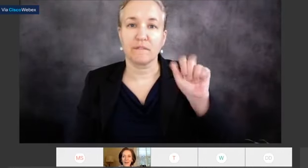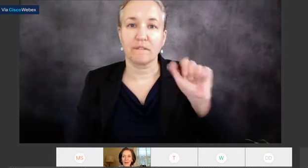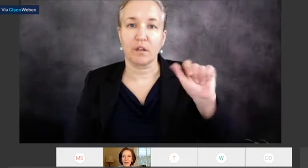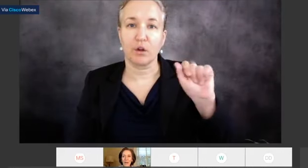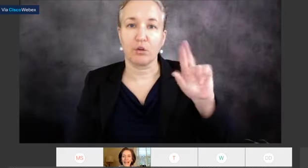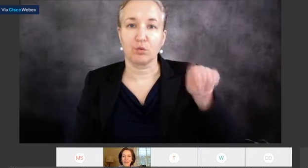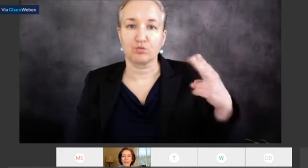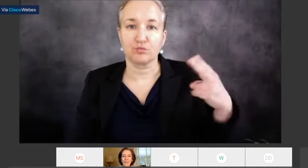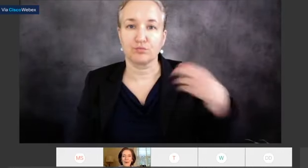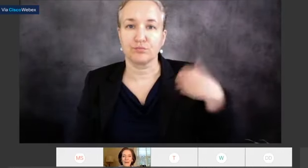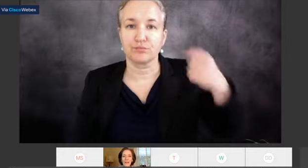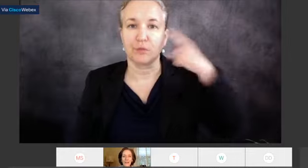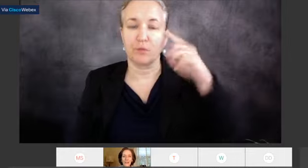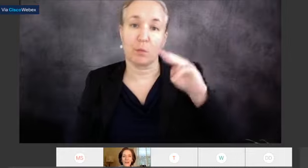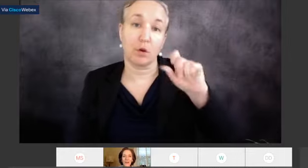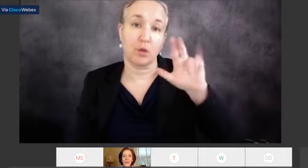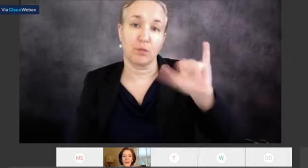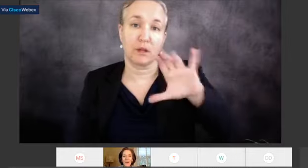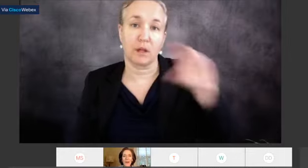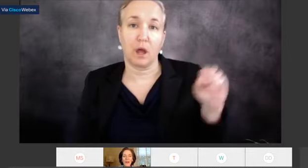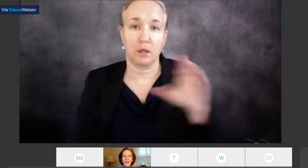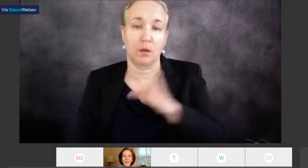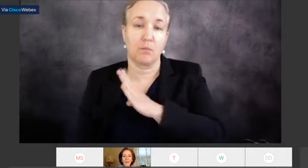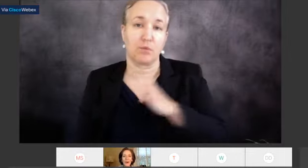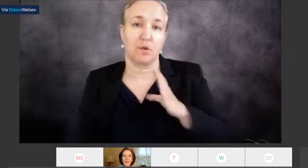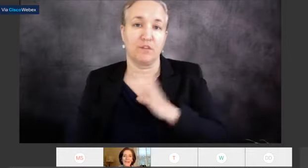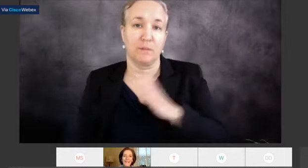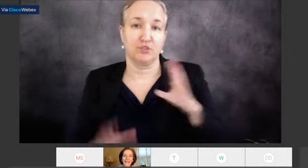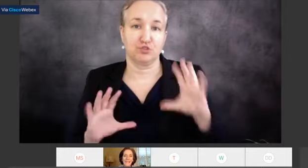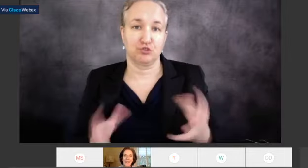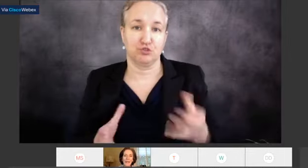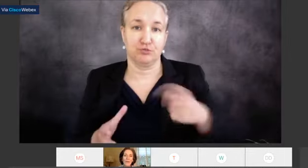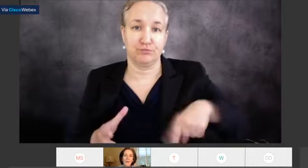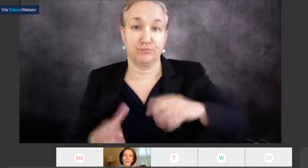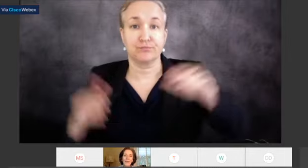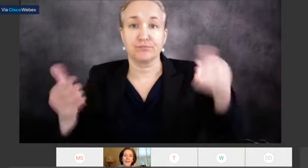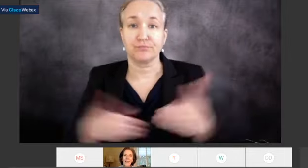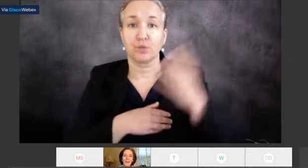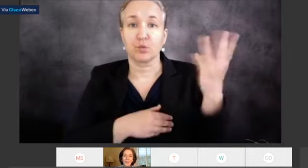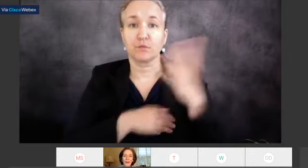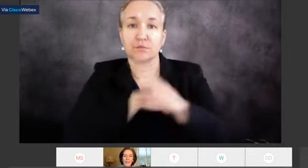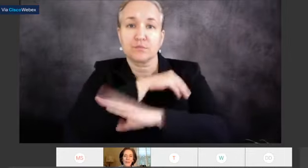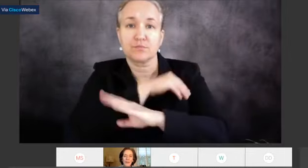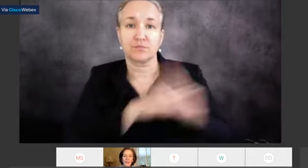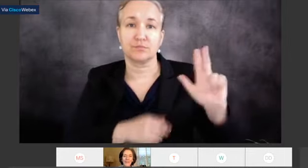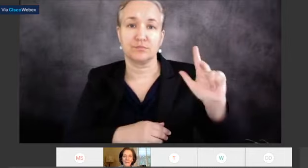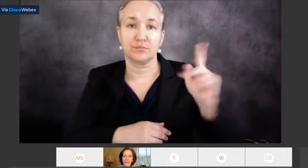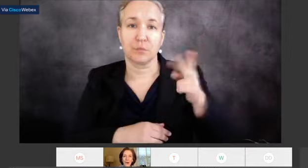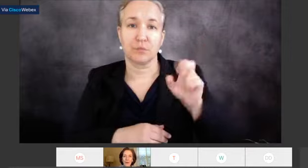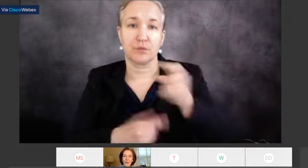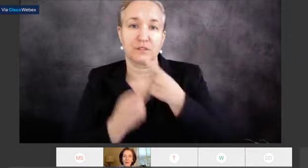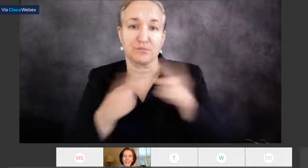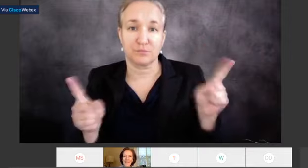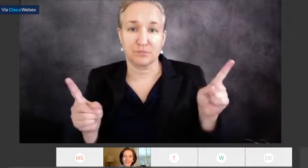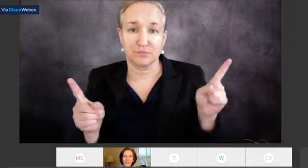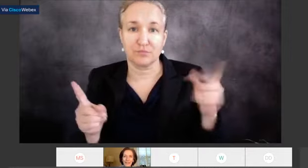montgomery county board of commissioners welcome to our wednesday september the 23rd press briefing i'm sorry we're running a little later